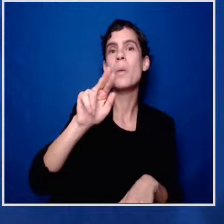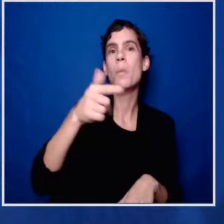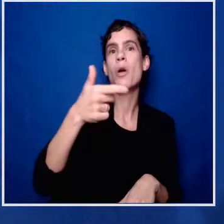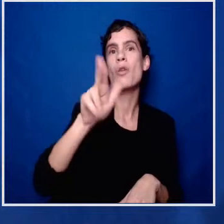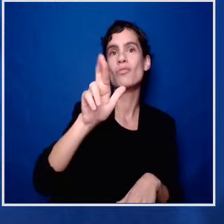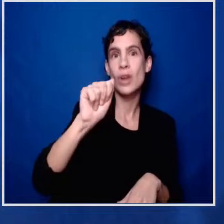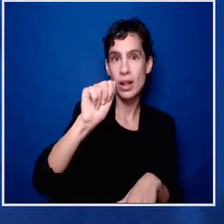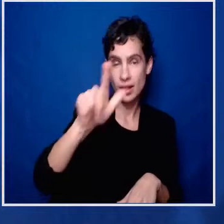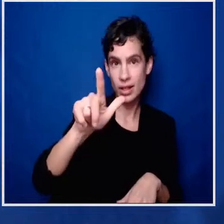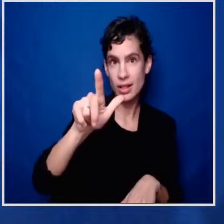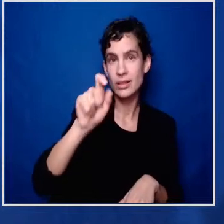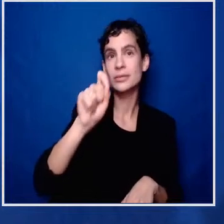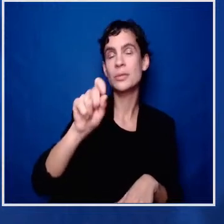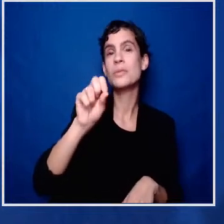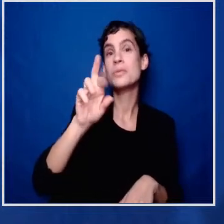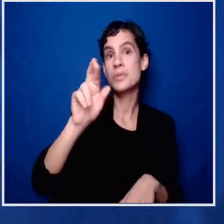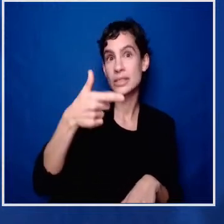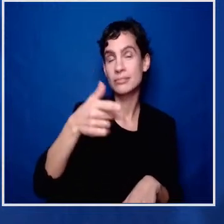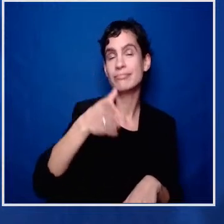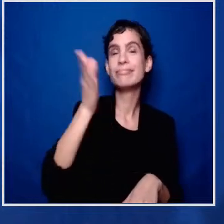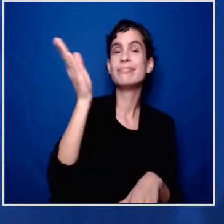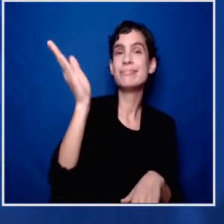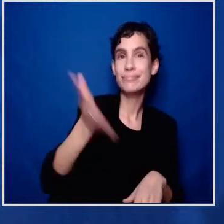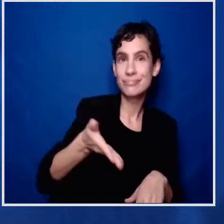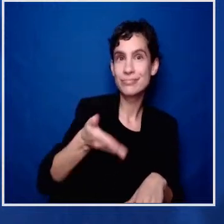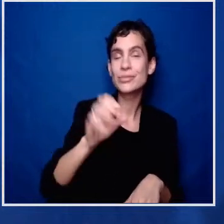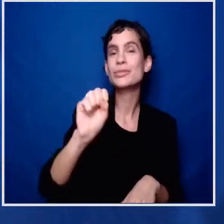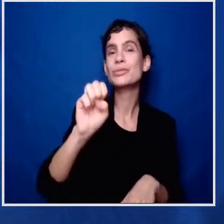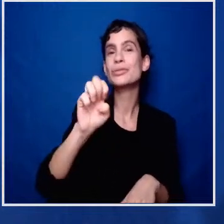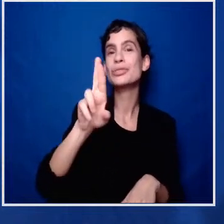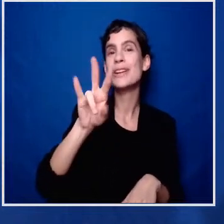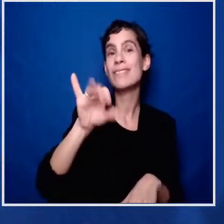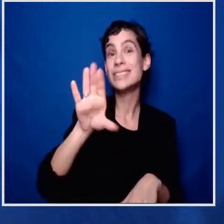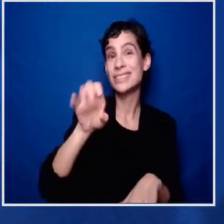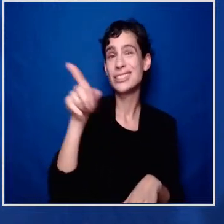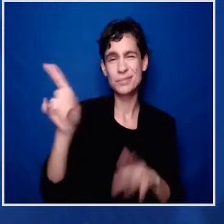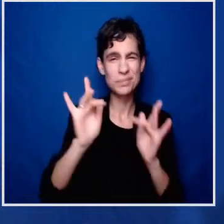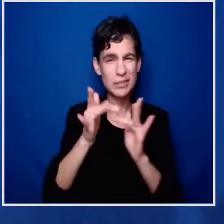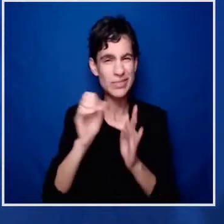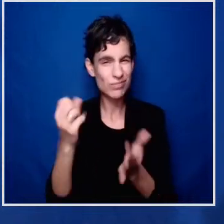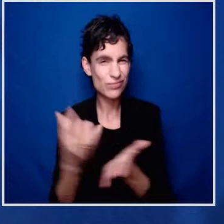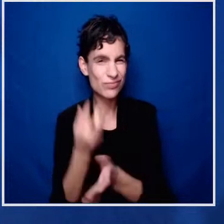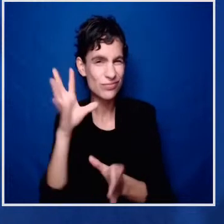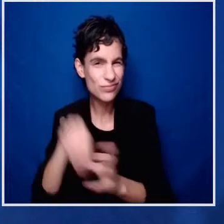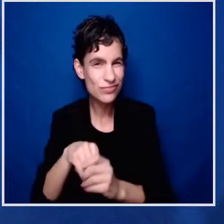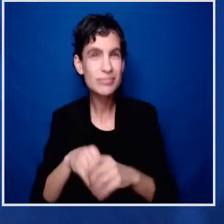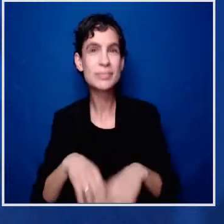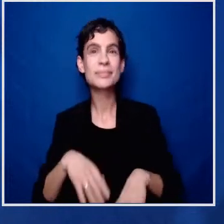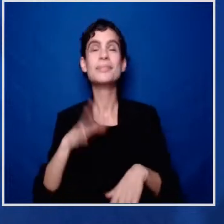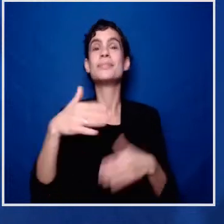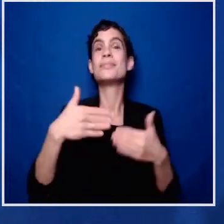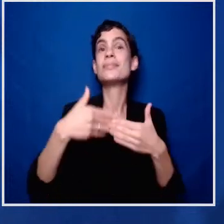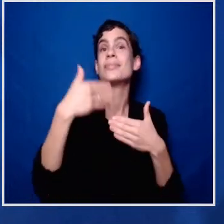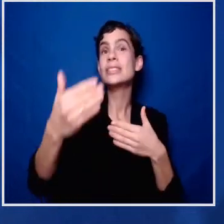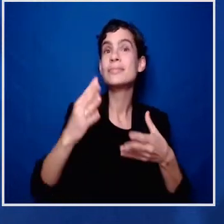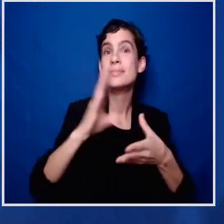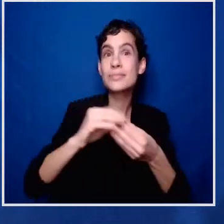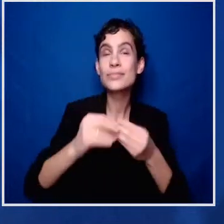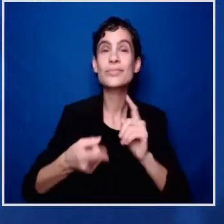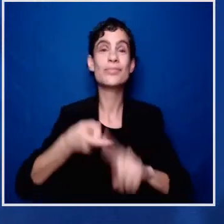OUR NEXT SPEAKER IS A DEAR